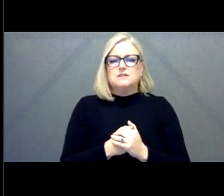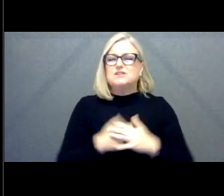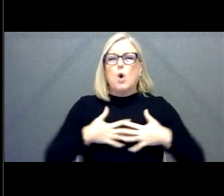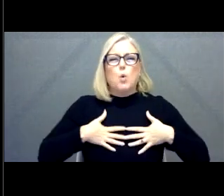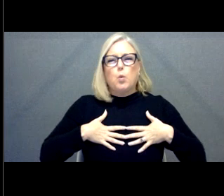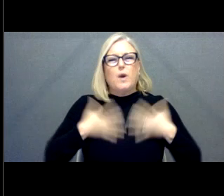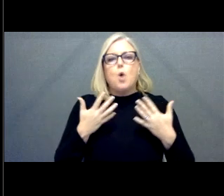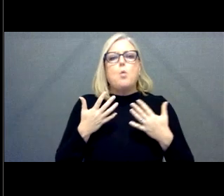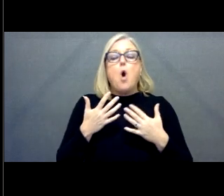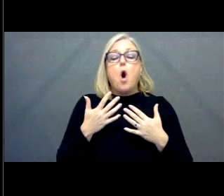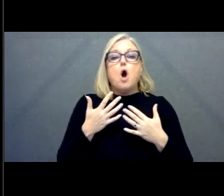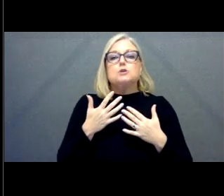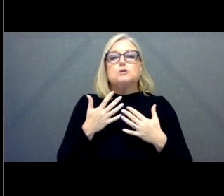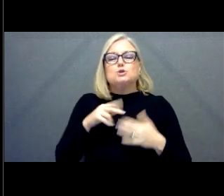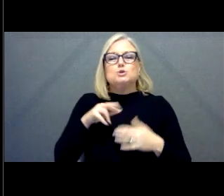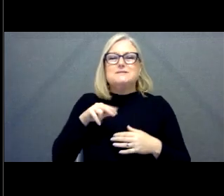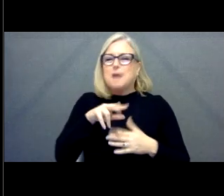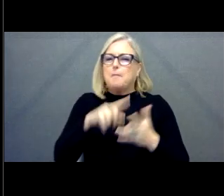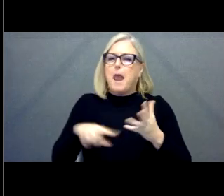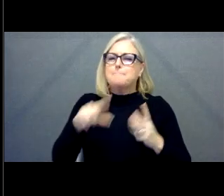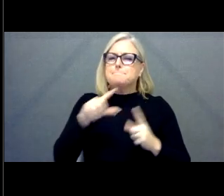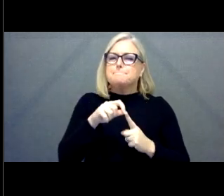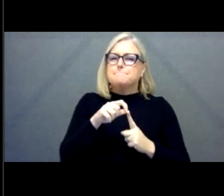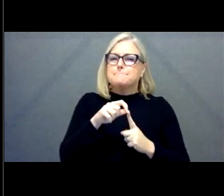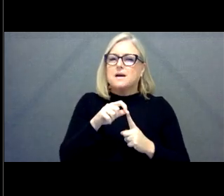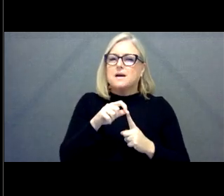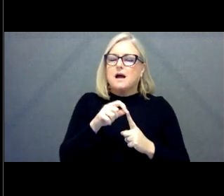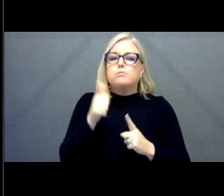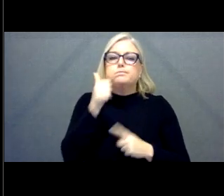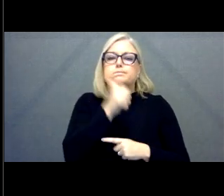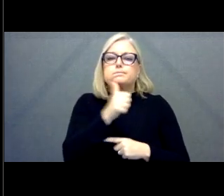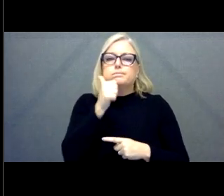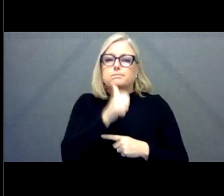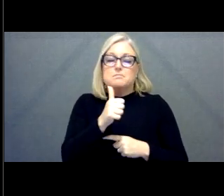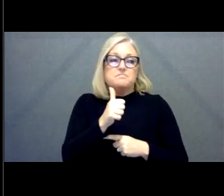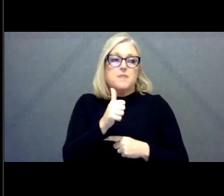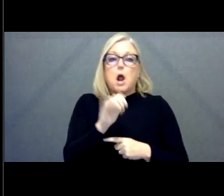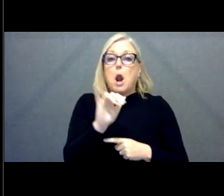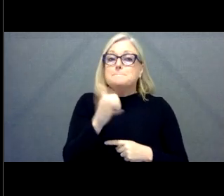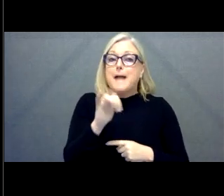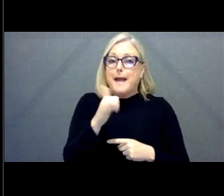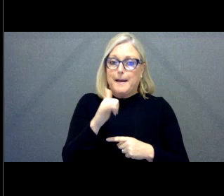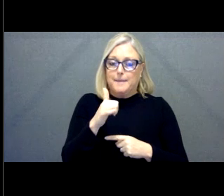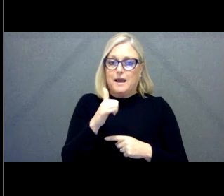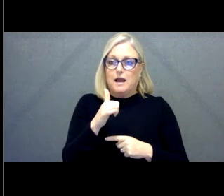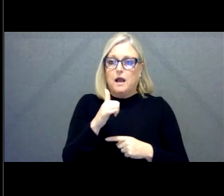so sometimes uh it might be that even though somebody who we come across as lawyers in the